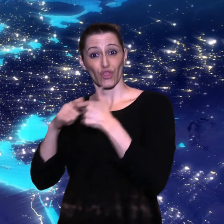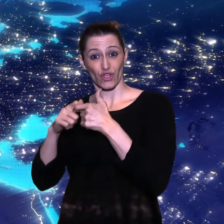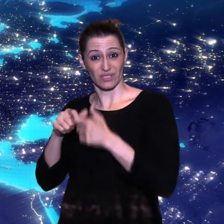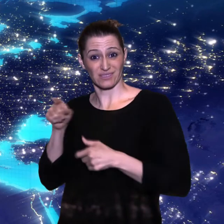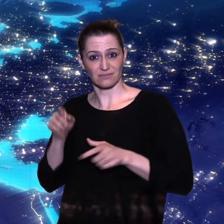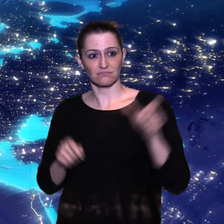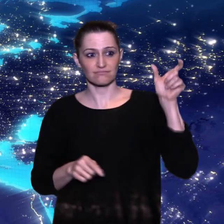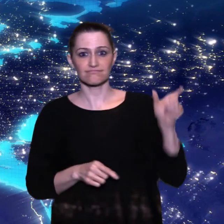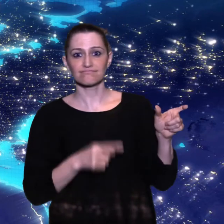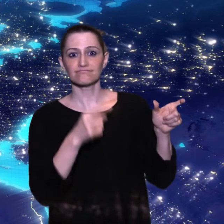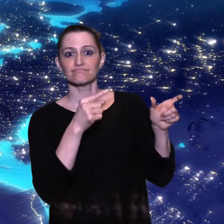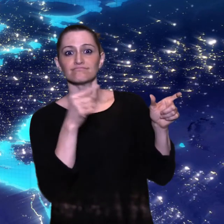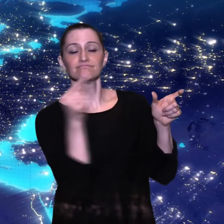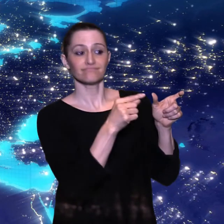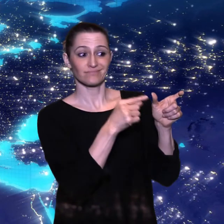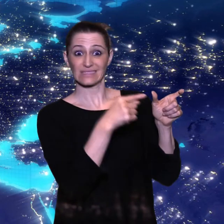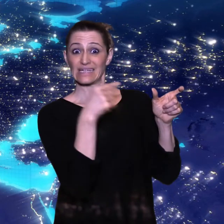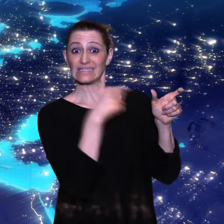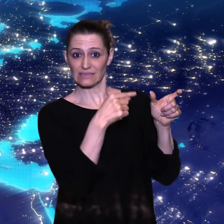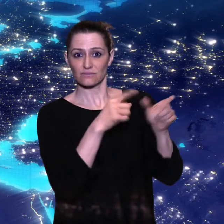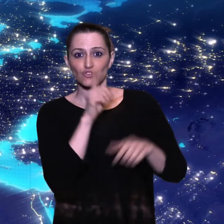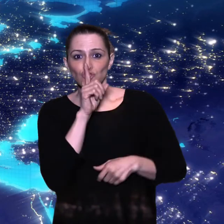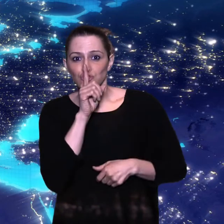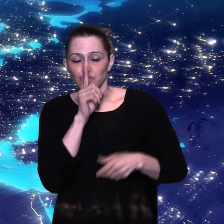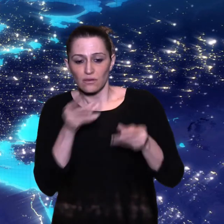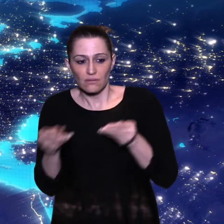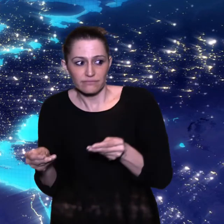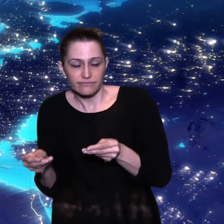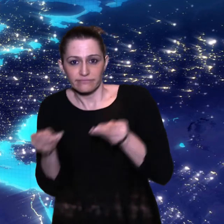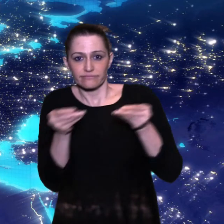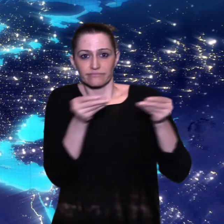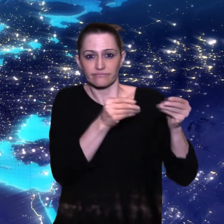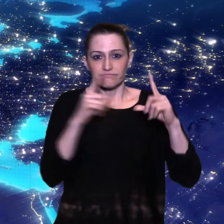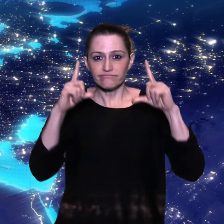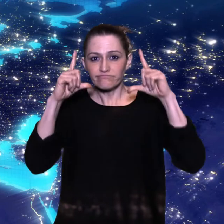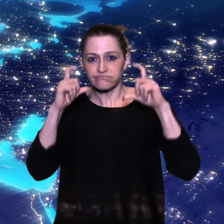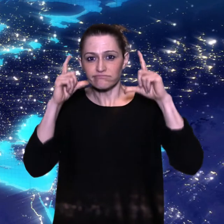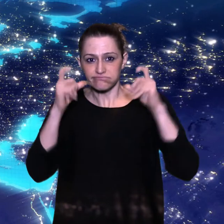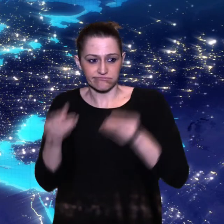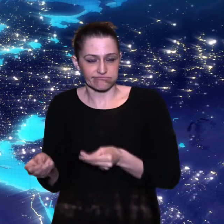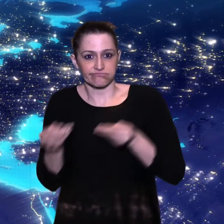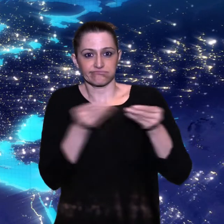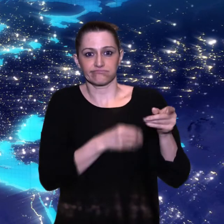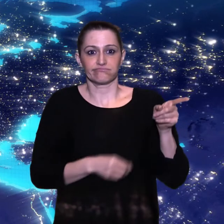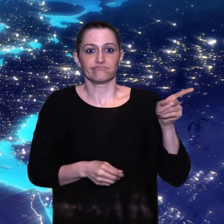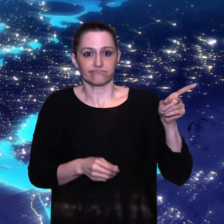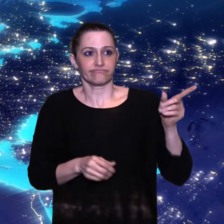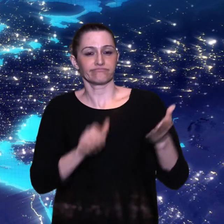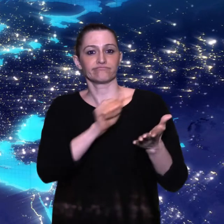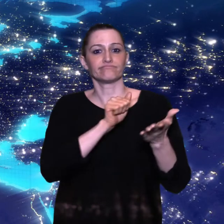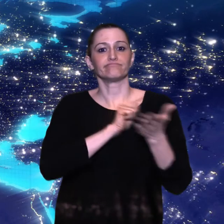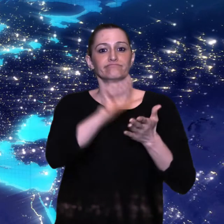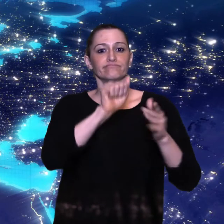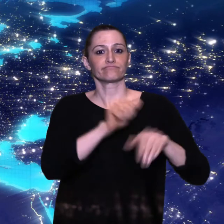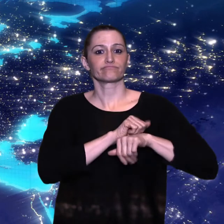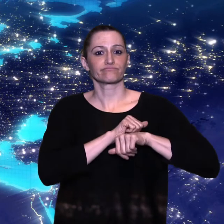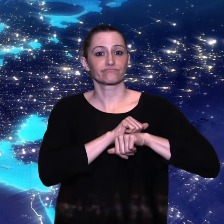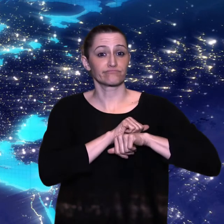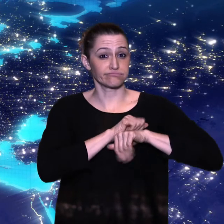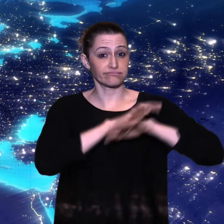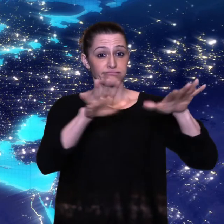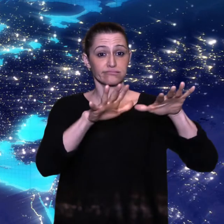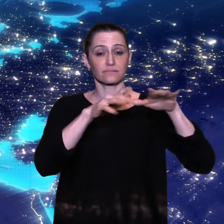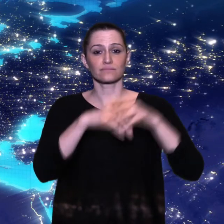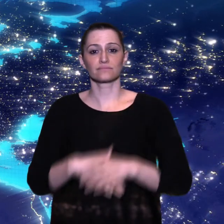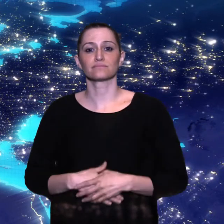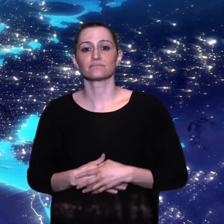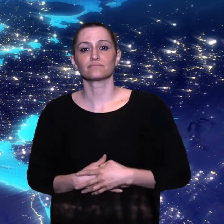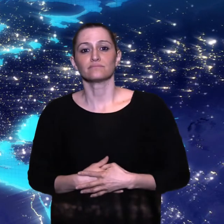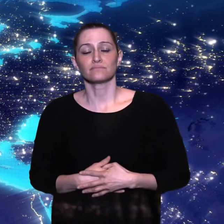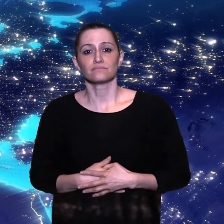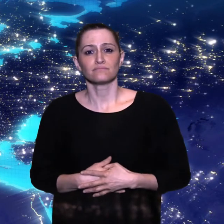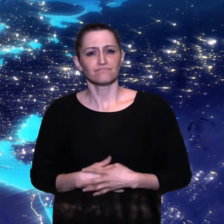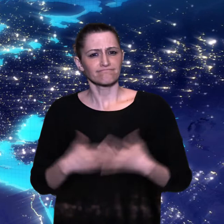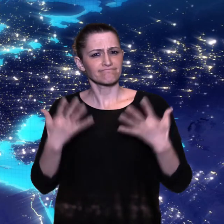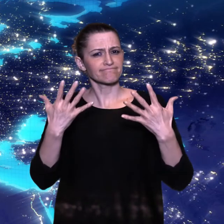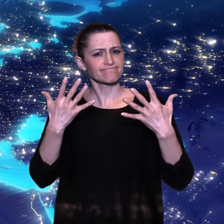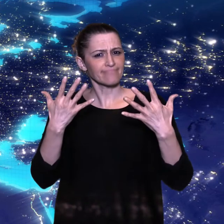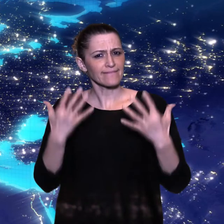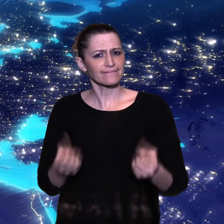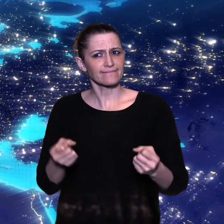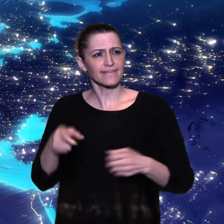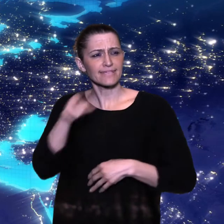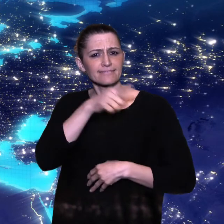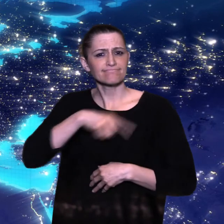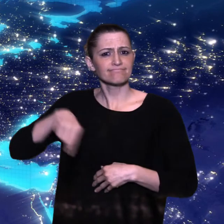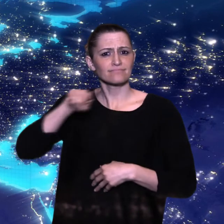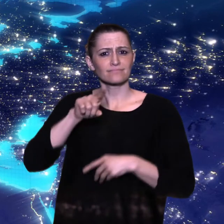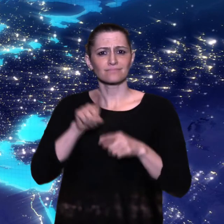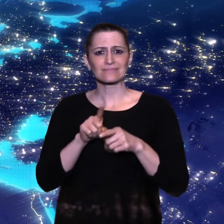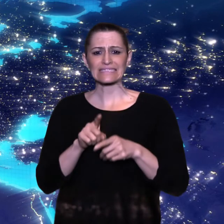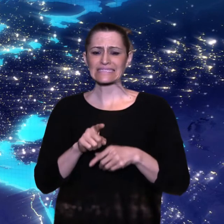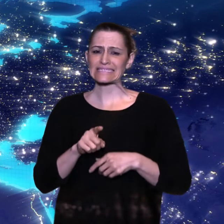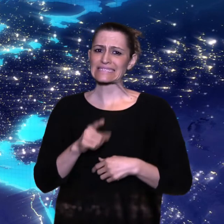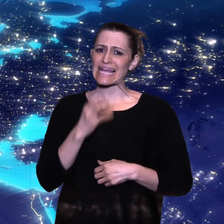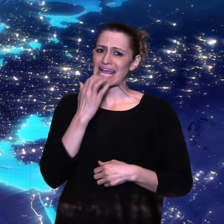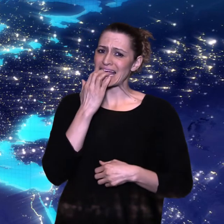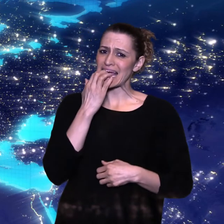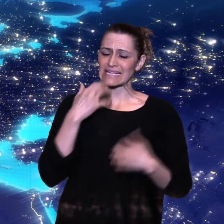brother was the one who had provided photographs to the